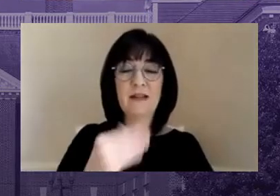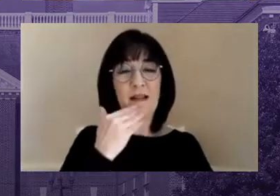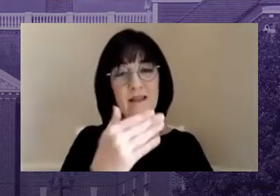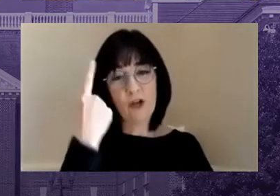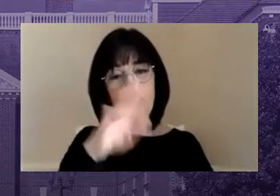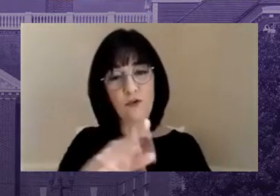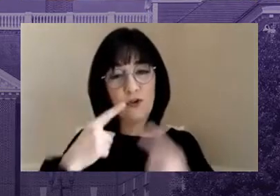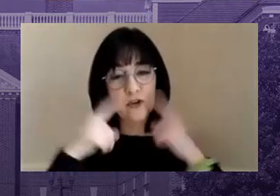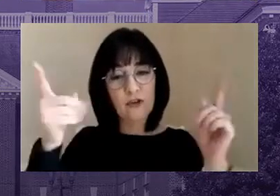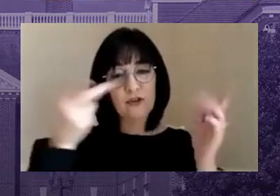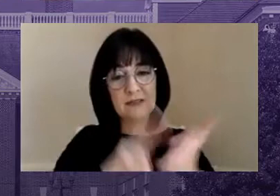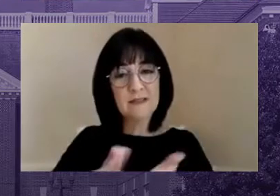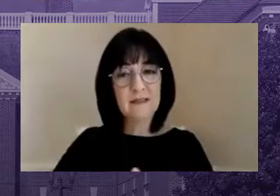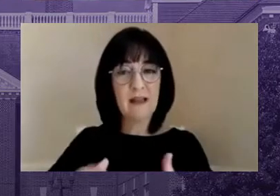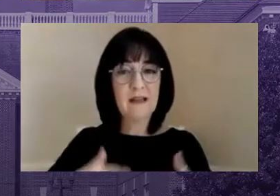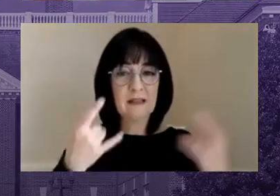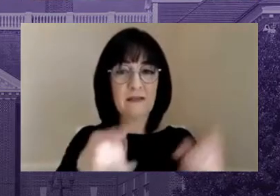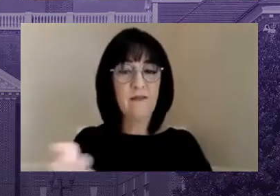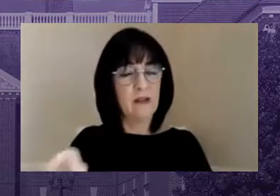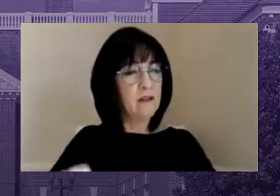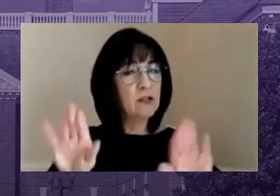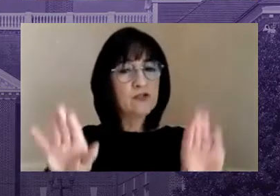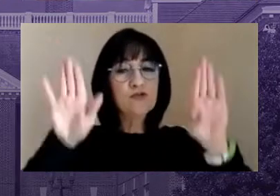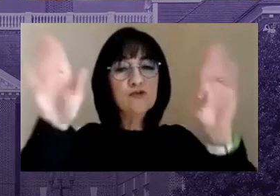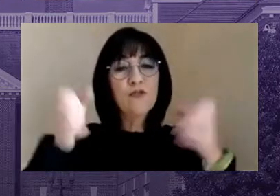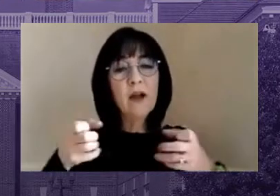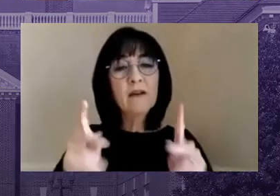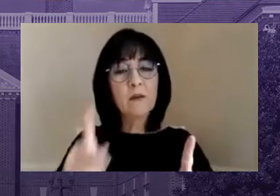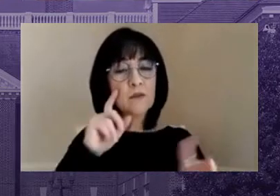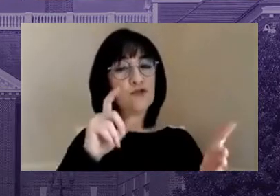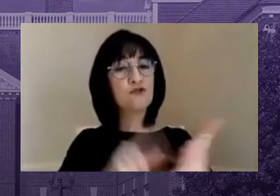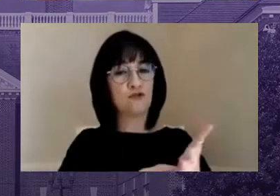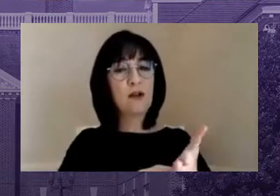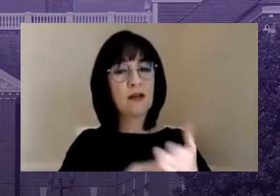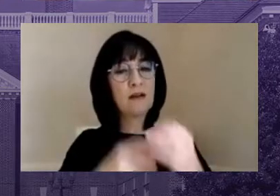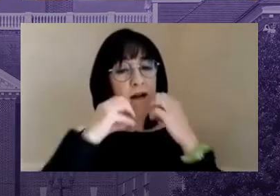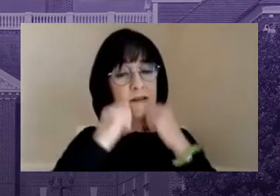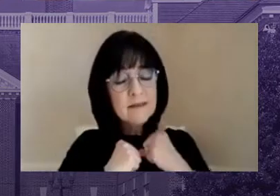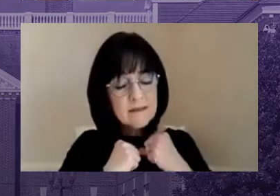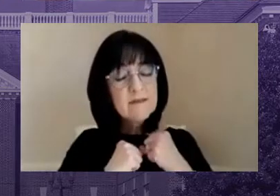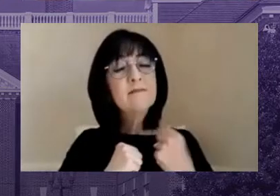tremendous opportunity to recognize the sacrifices made by military children, to emphasize their